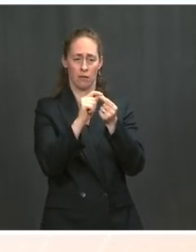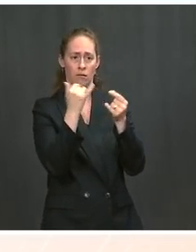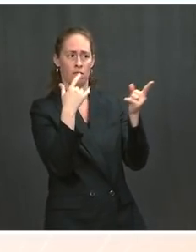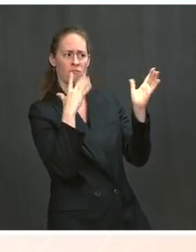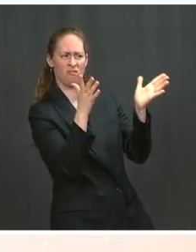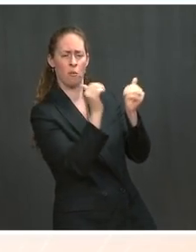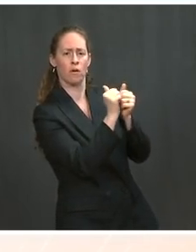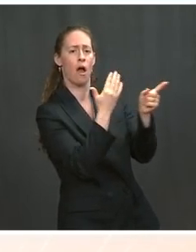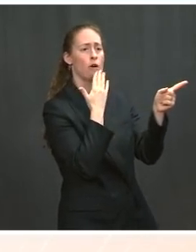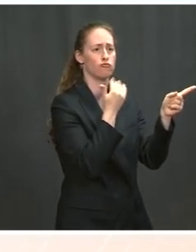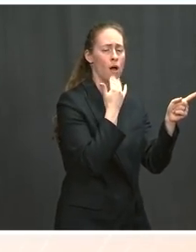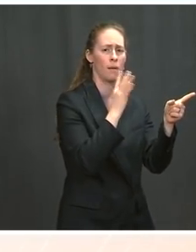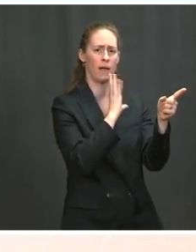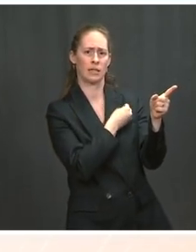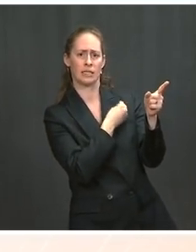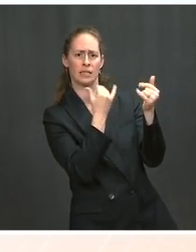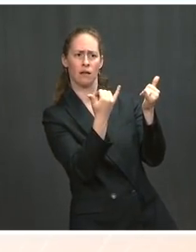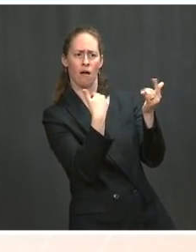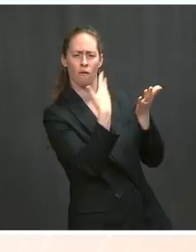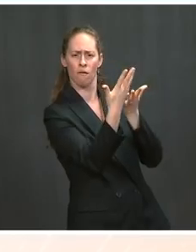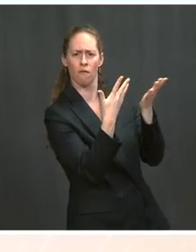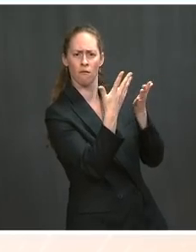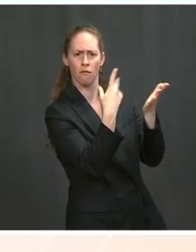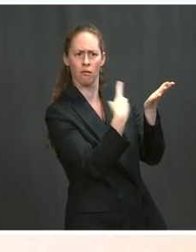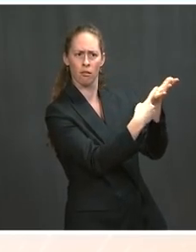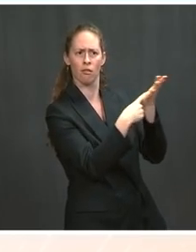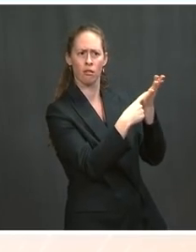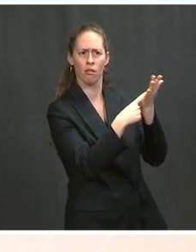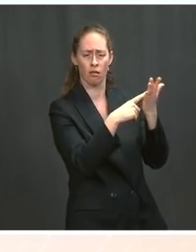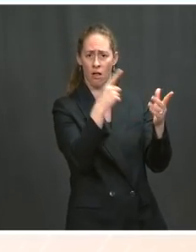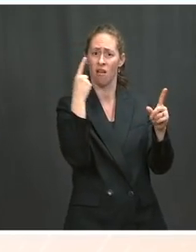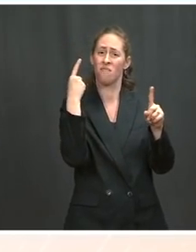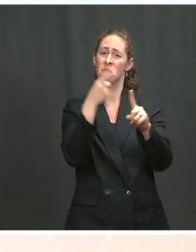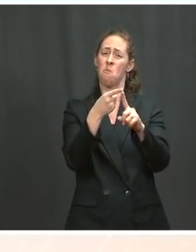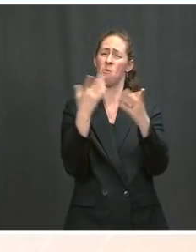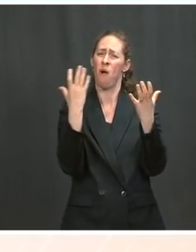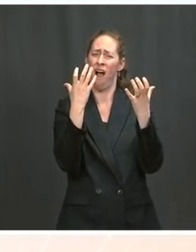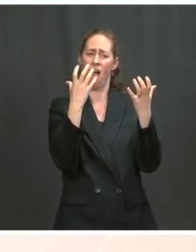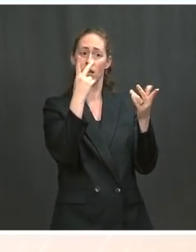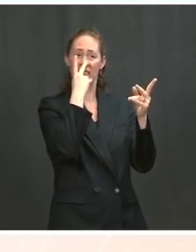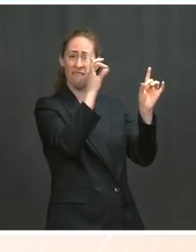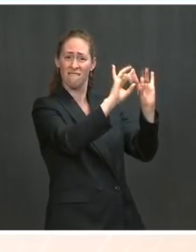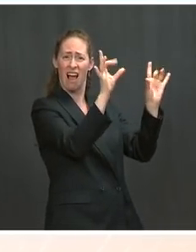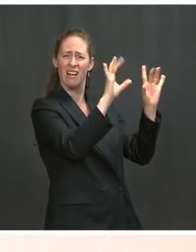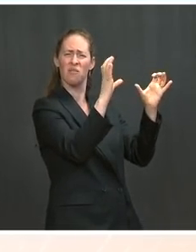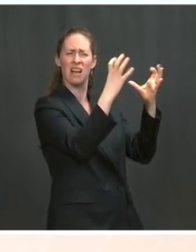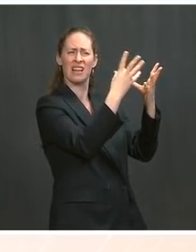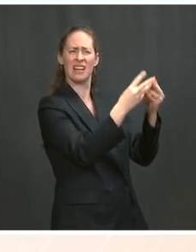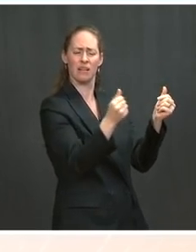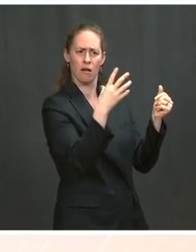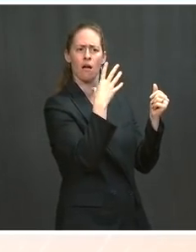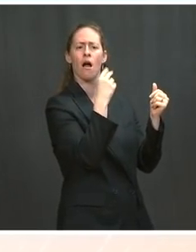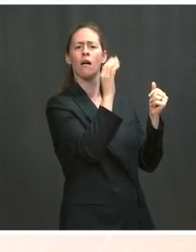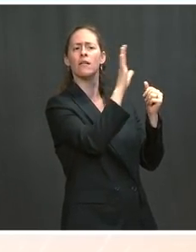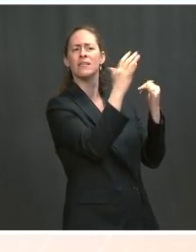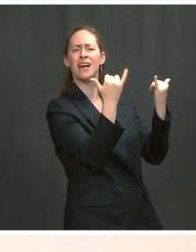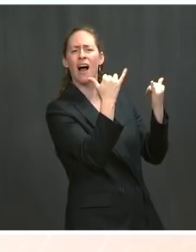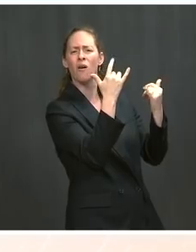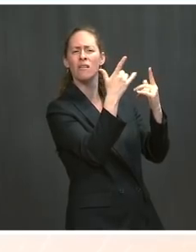and the objective of reducing violence and achieving a stability, but also with key partners in the region --